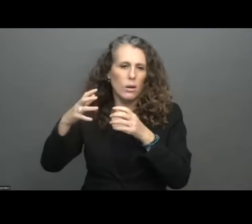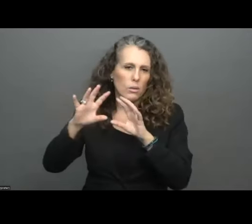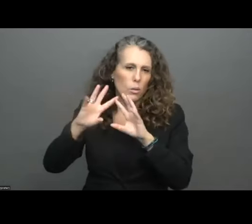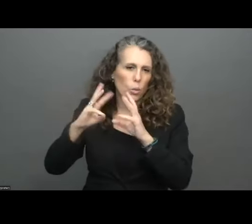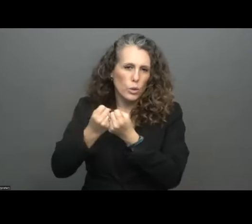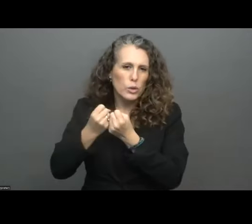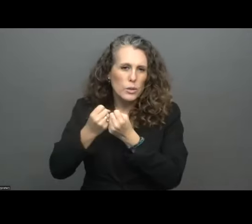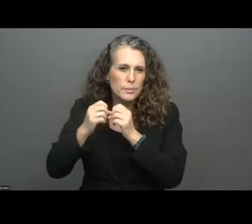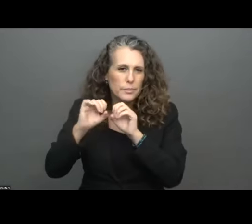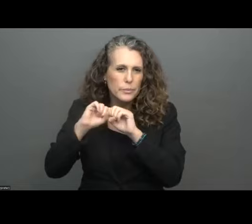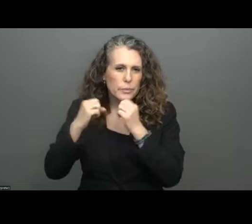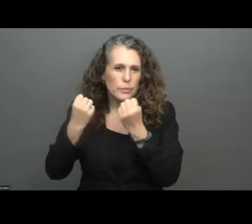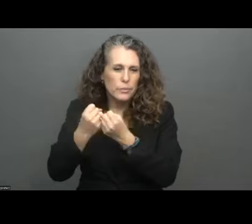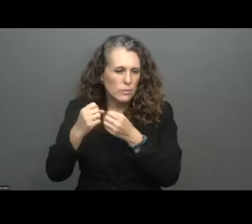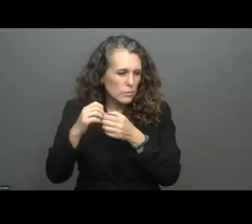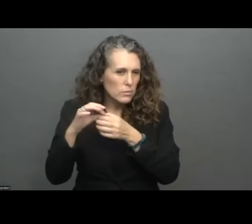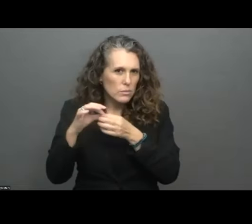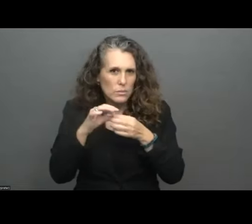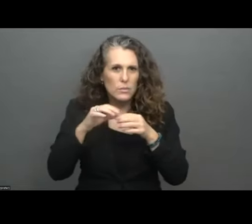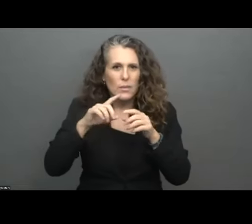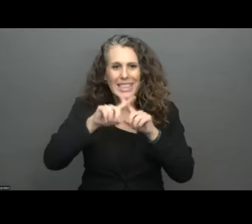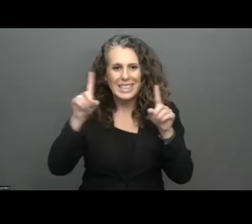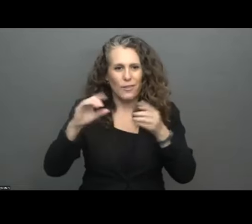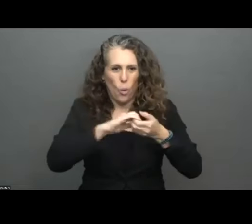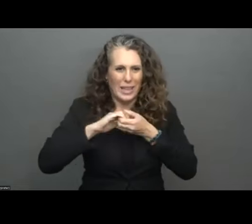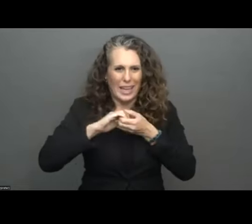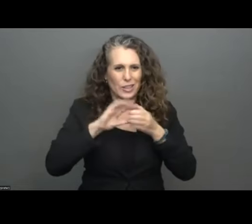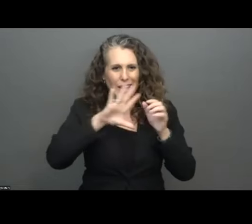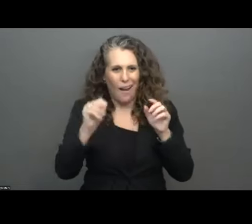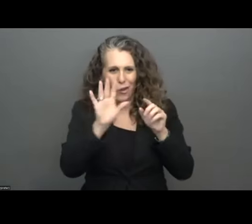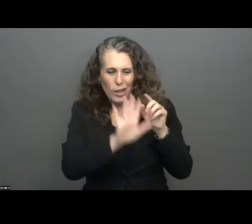is so not to please us. 11:37:28 These organizational top layer, it